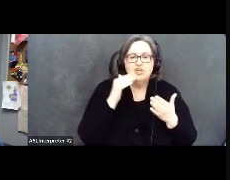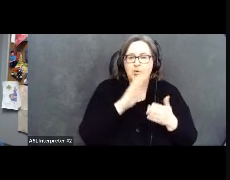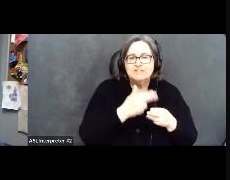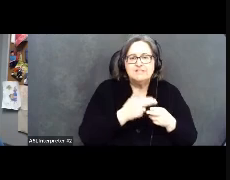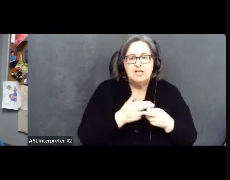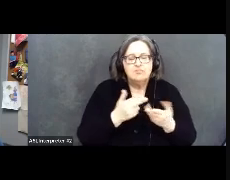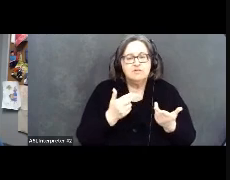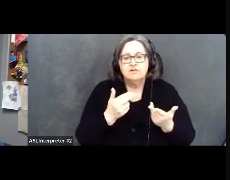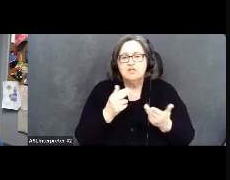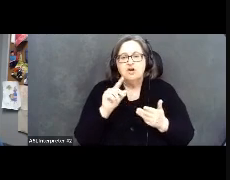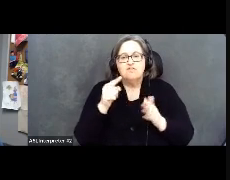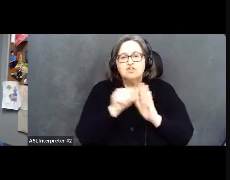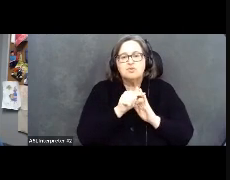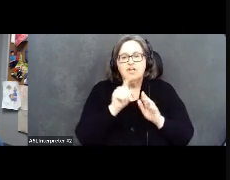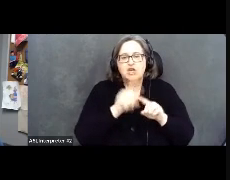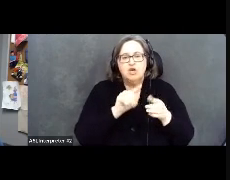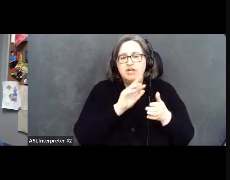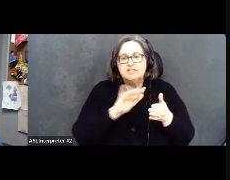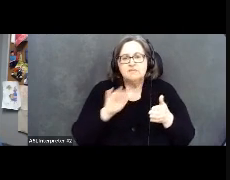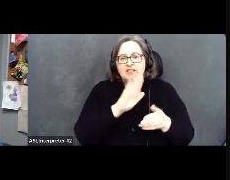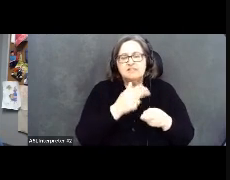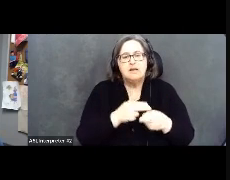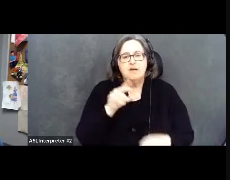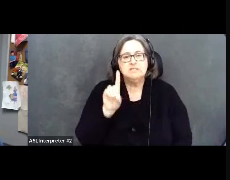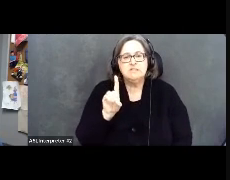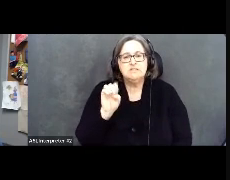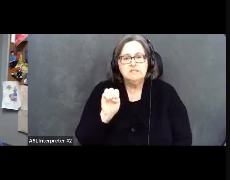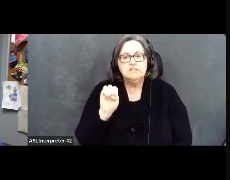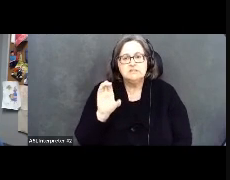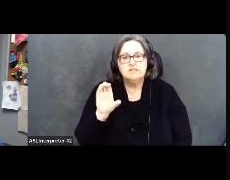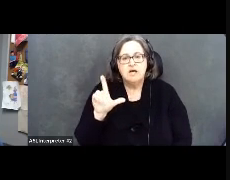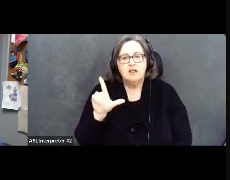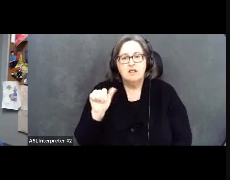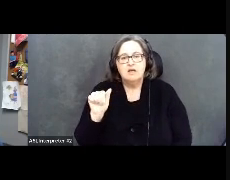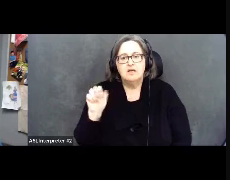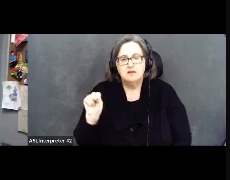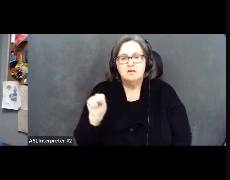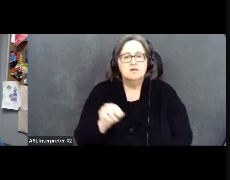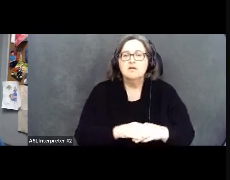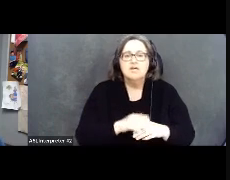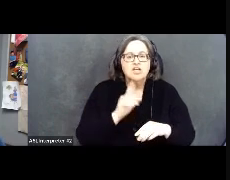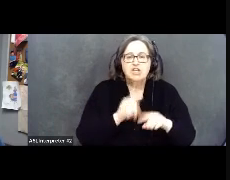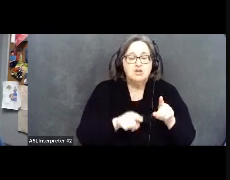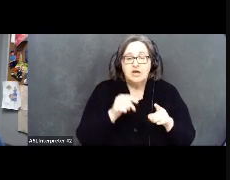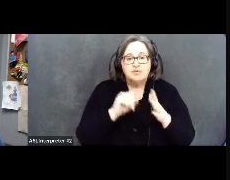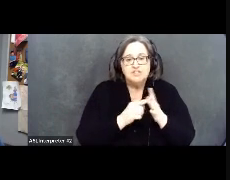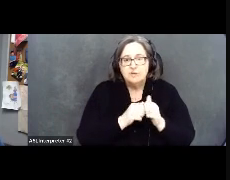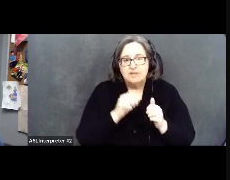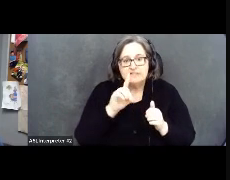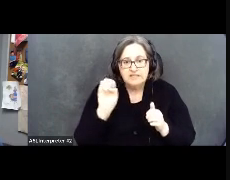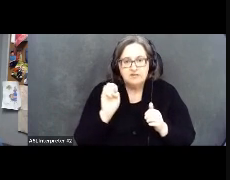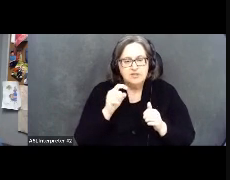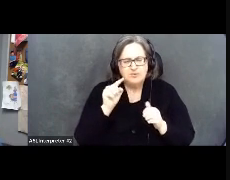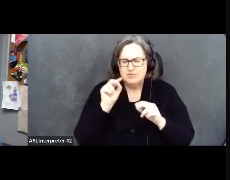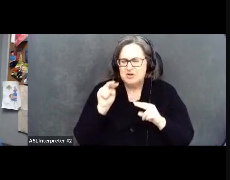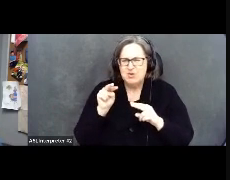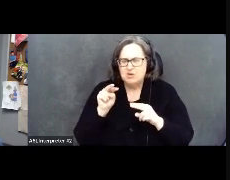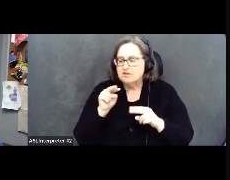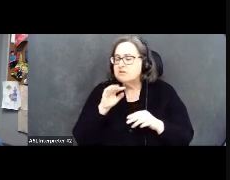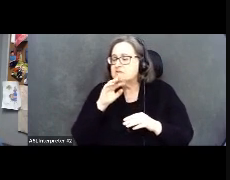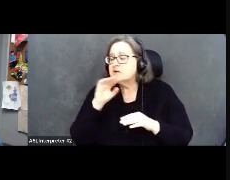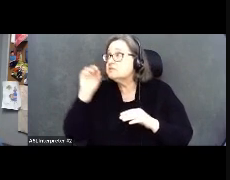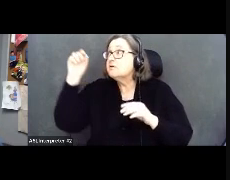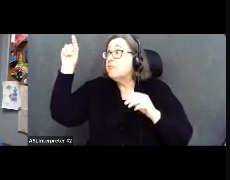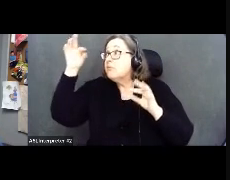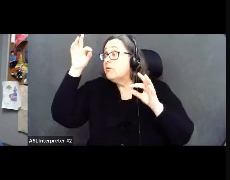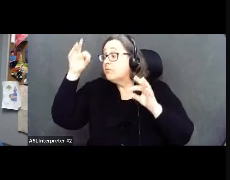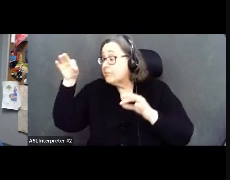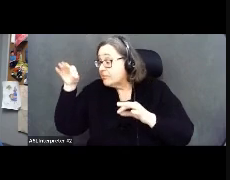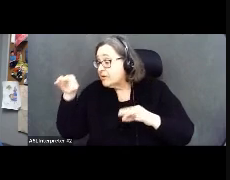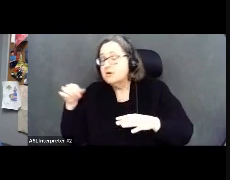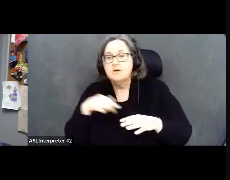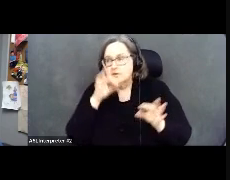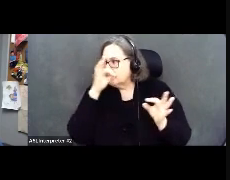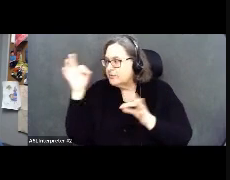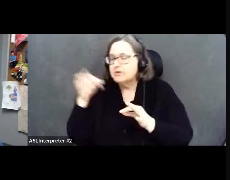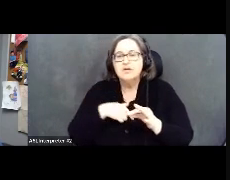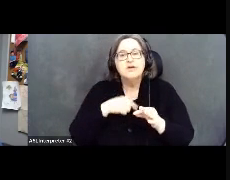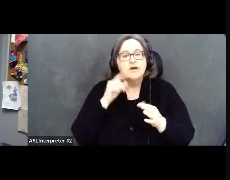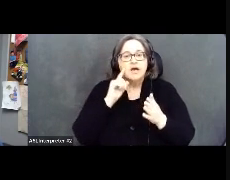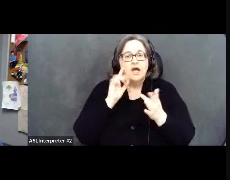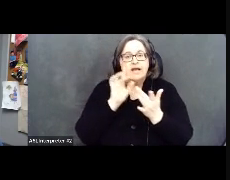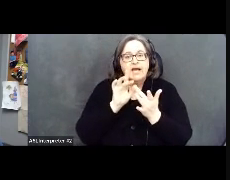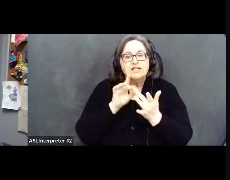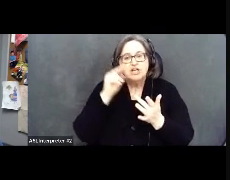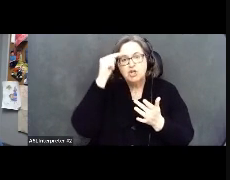He could not spell his name, D e c l a n. I contacted the neurology department. They said,